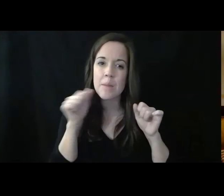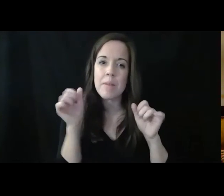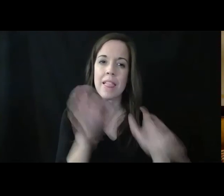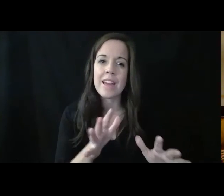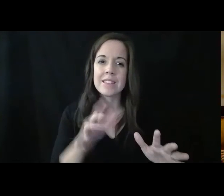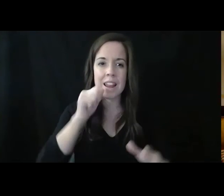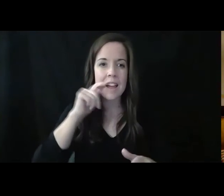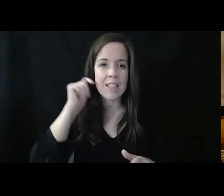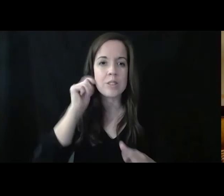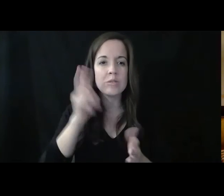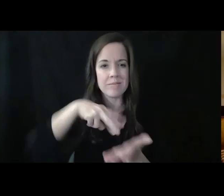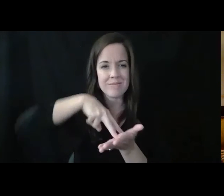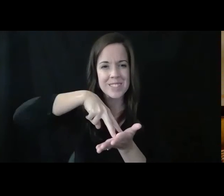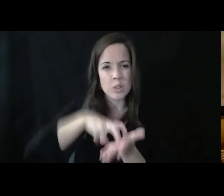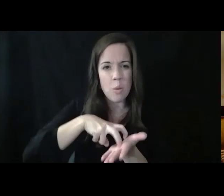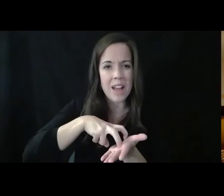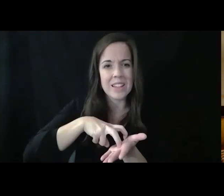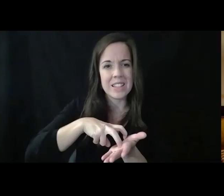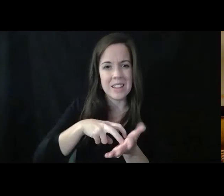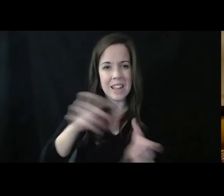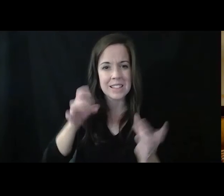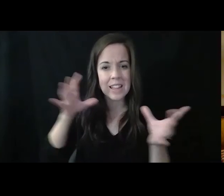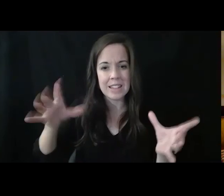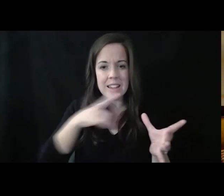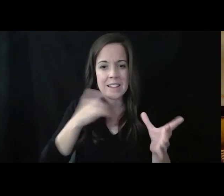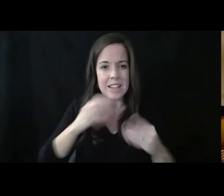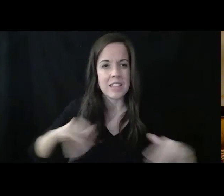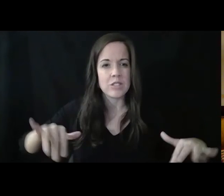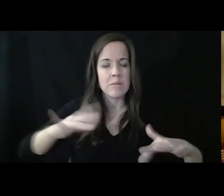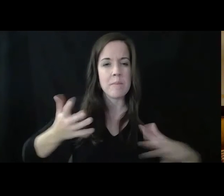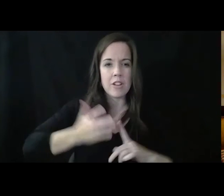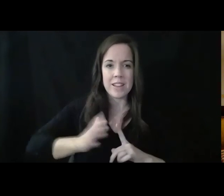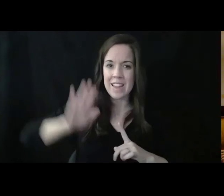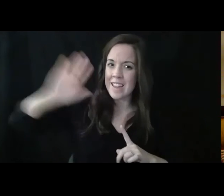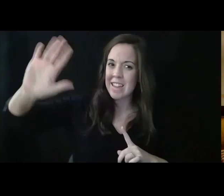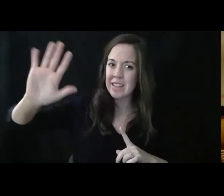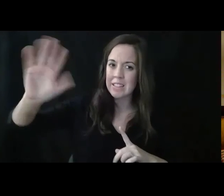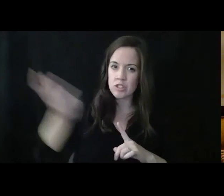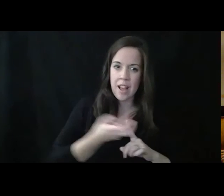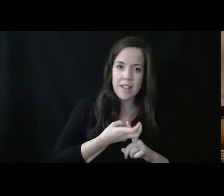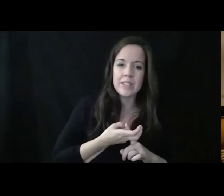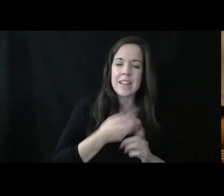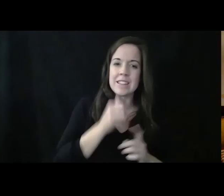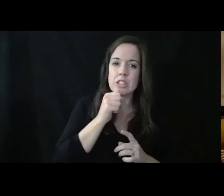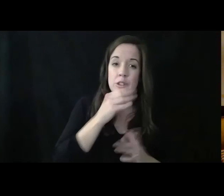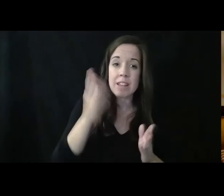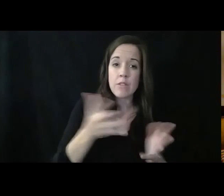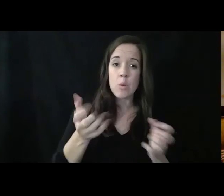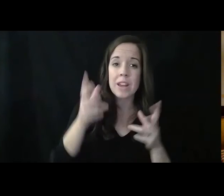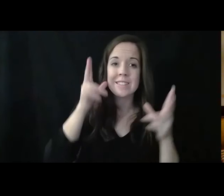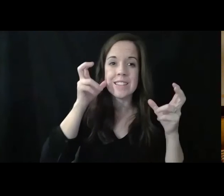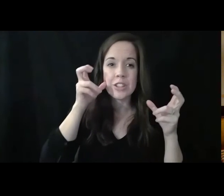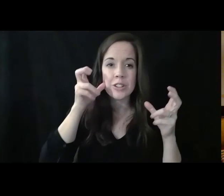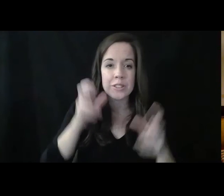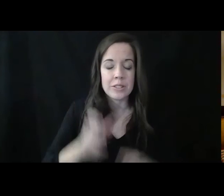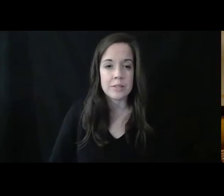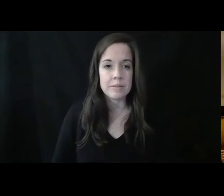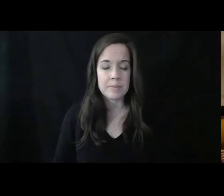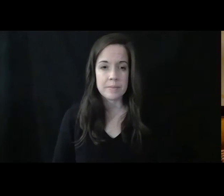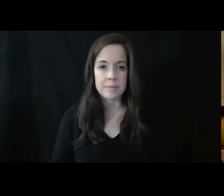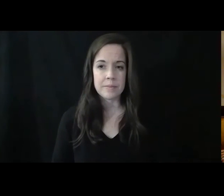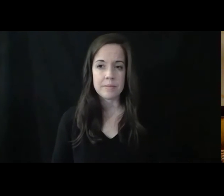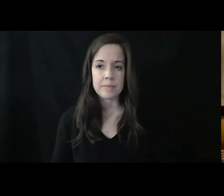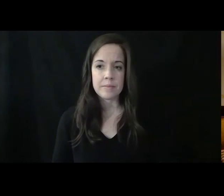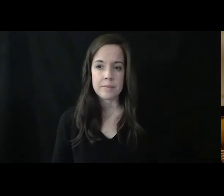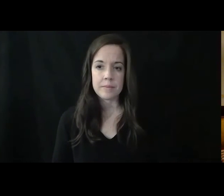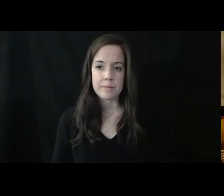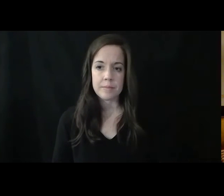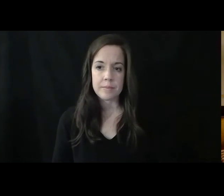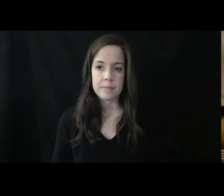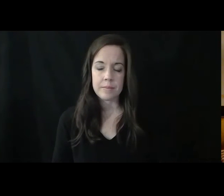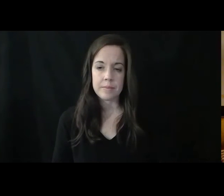indignant in a desert, bearing His child like a secret she never wanted to hear.